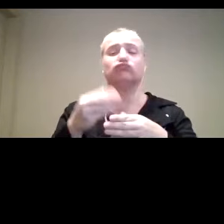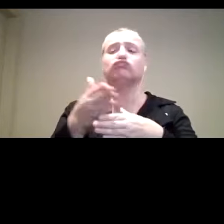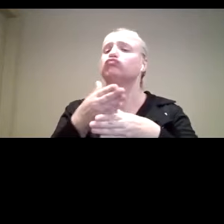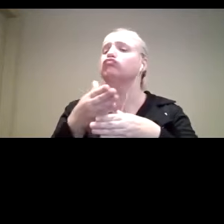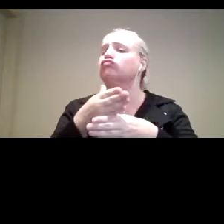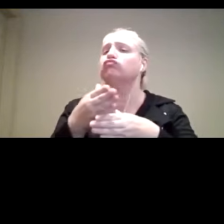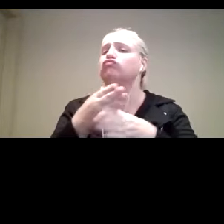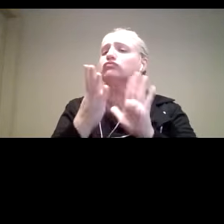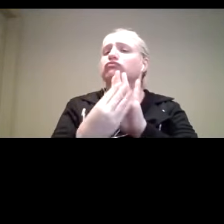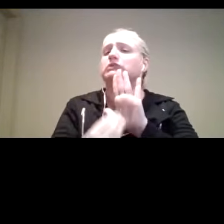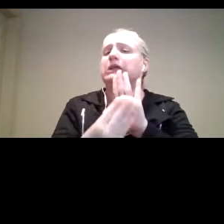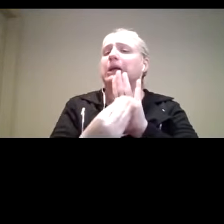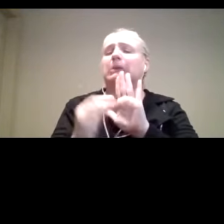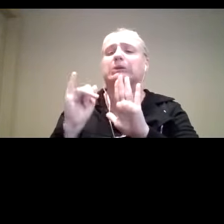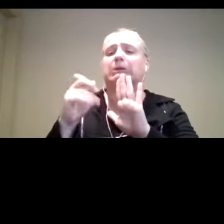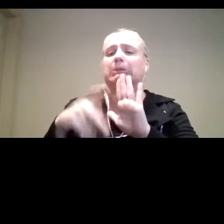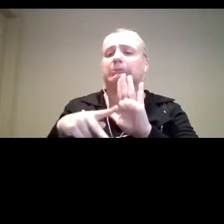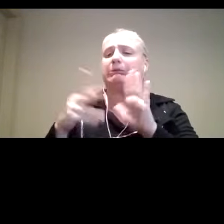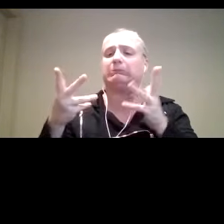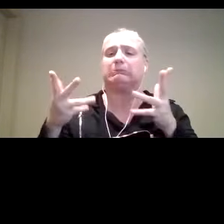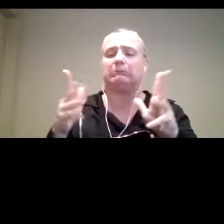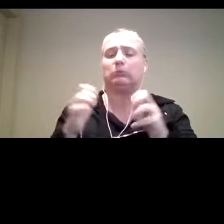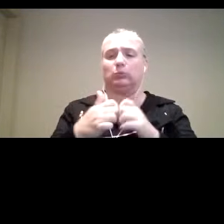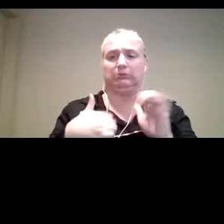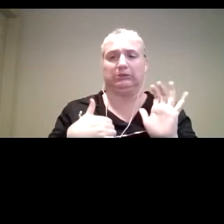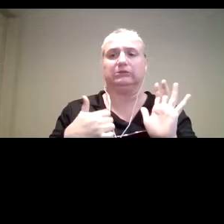a copy of your child's IEP with me. And that's it.